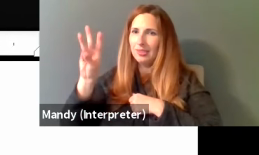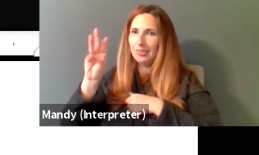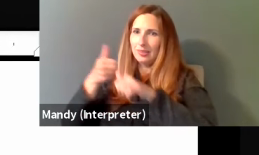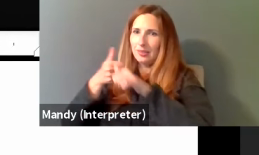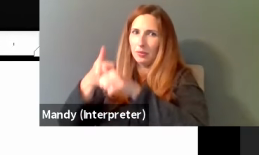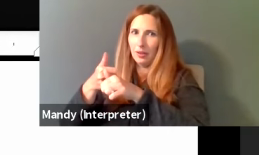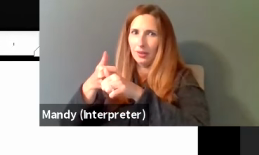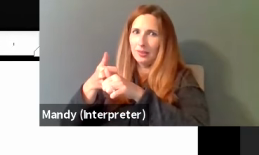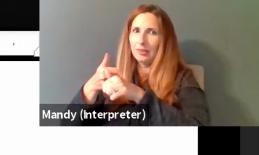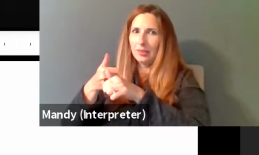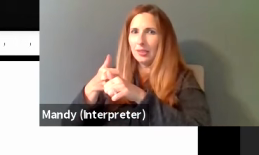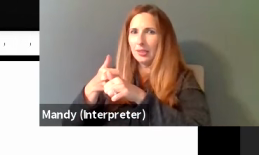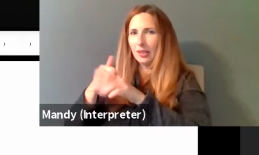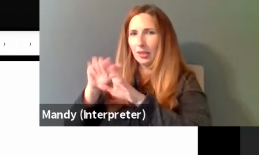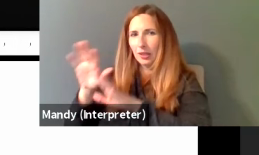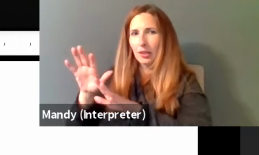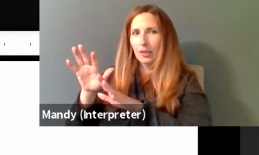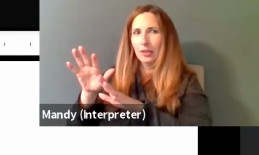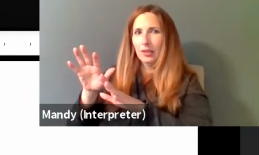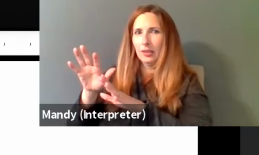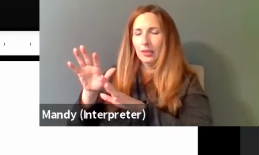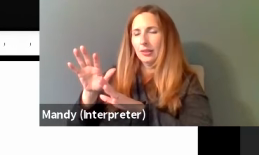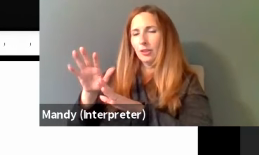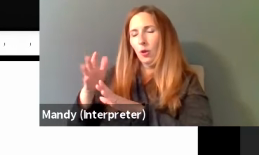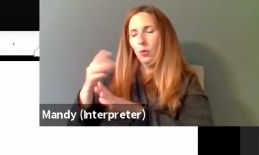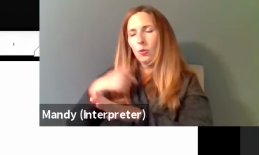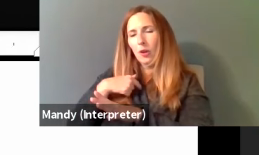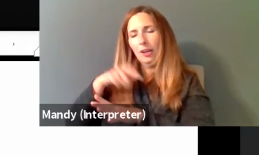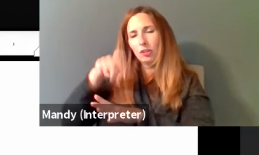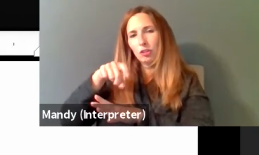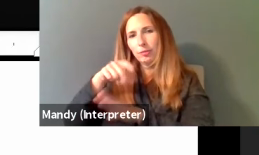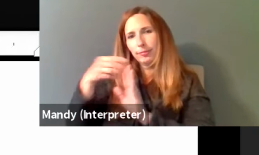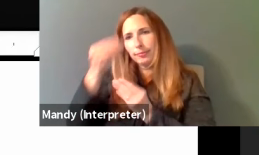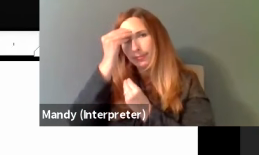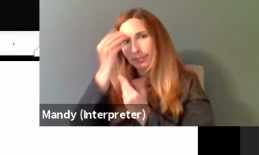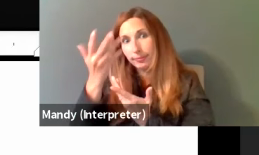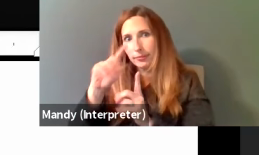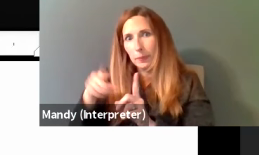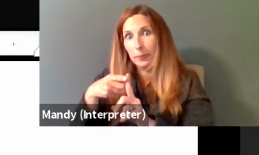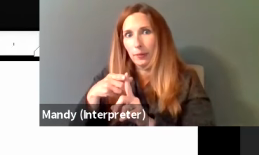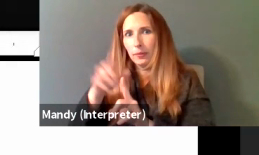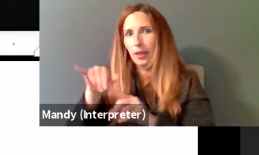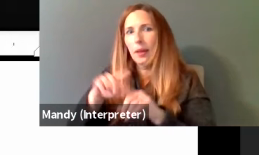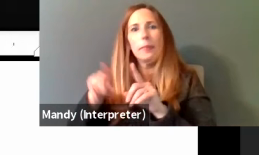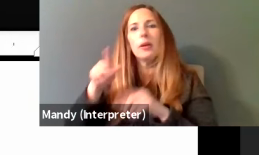So I would be irresponsible if I didn't introduce it to you you won't really need to use it.